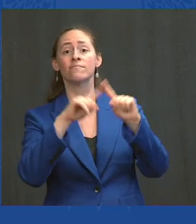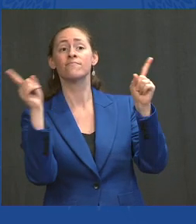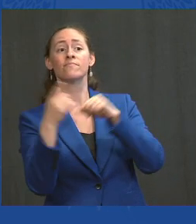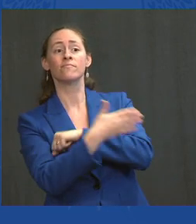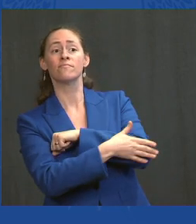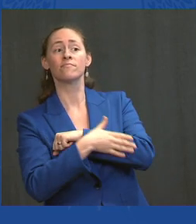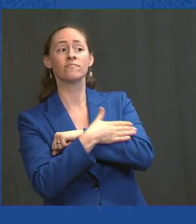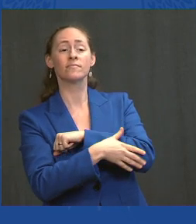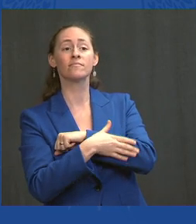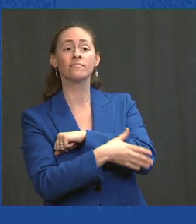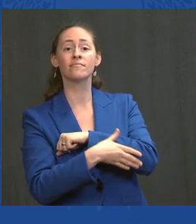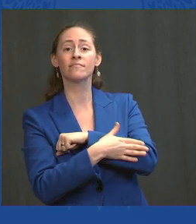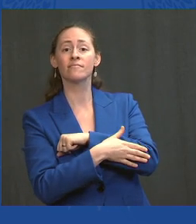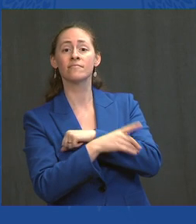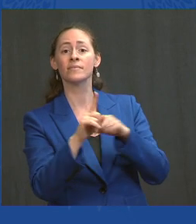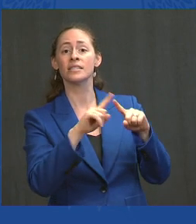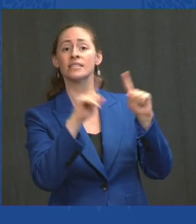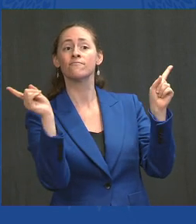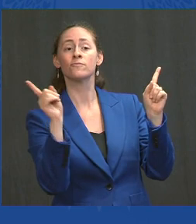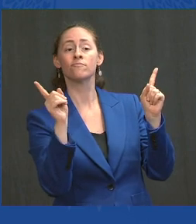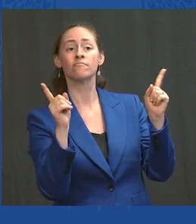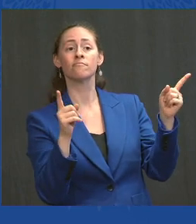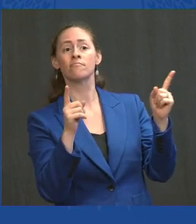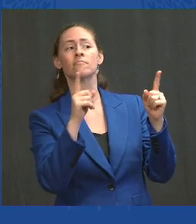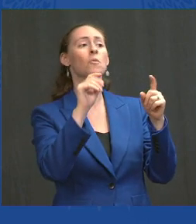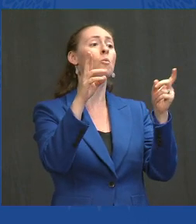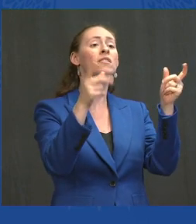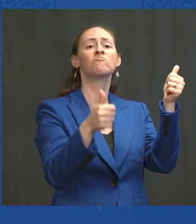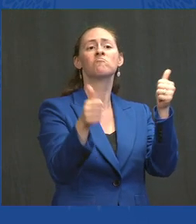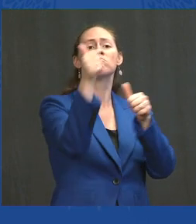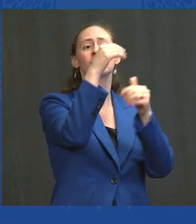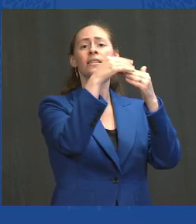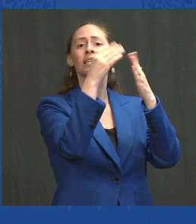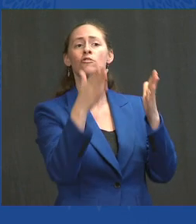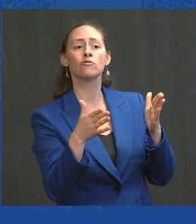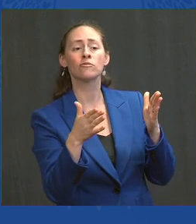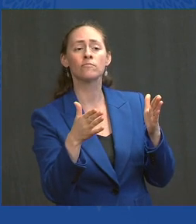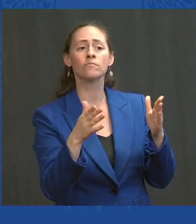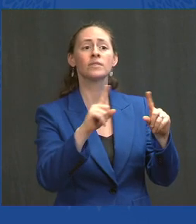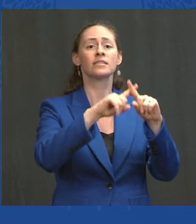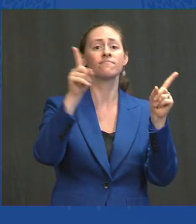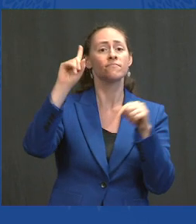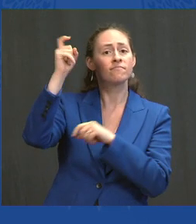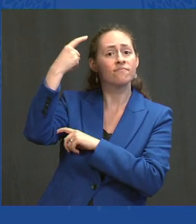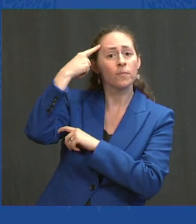potentate, state or sovereignty of whom